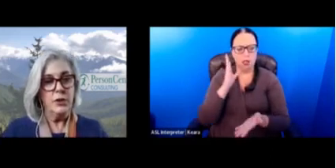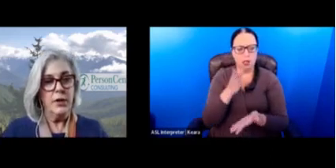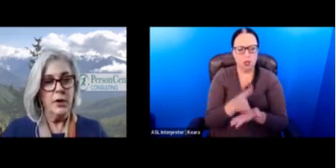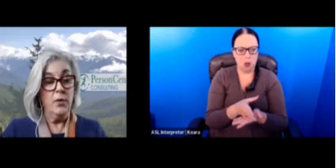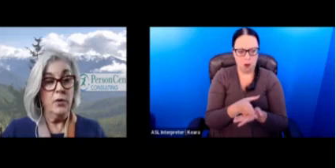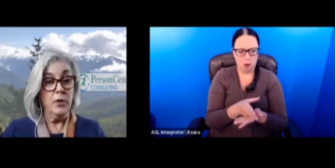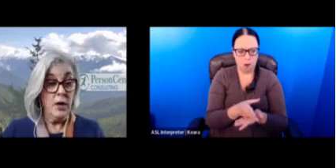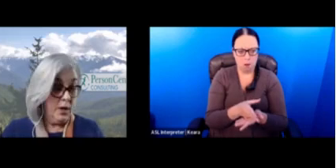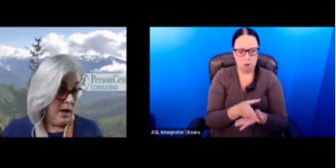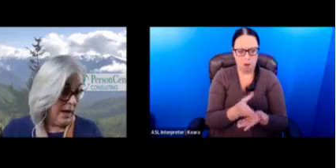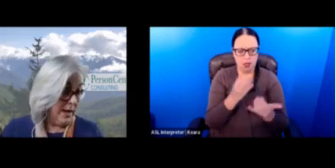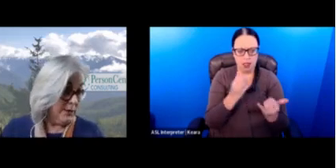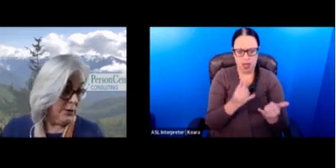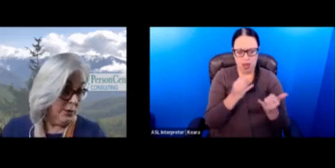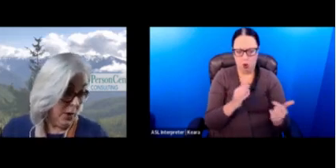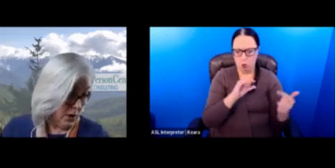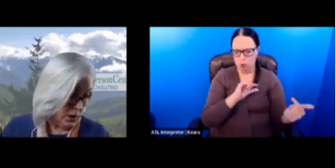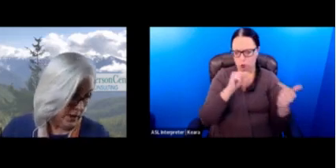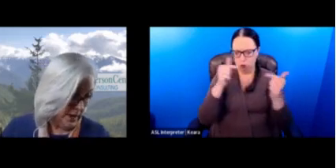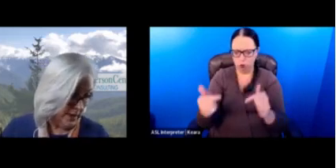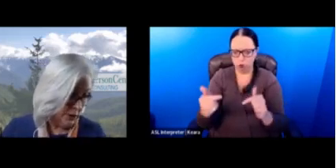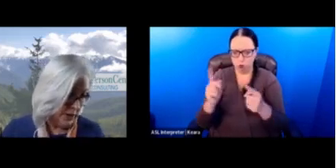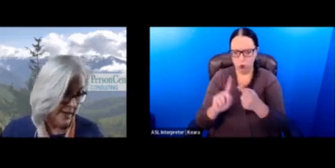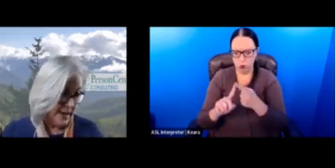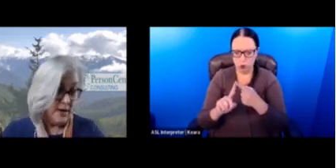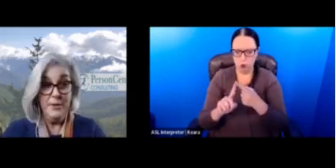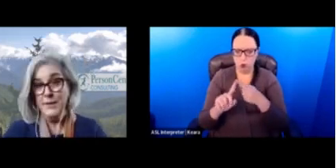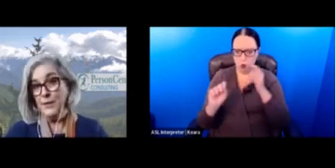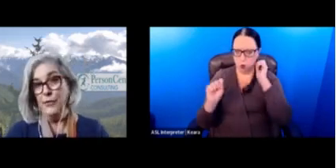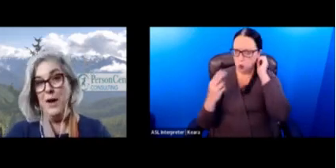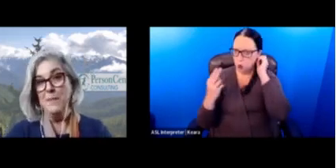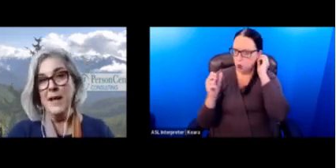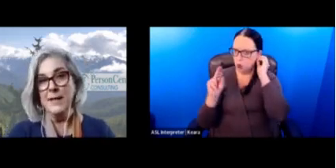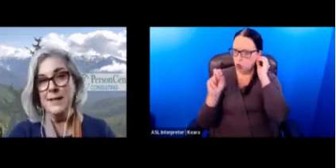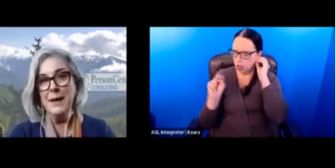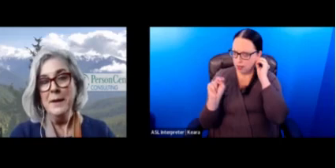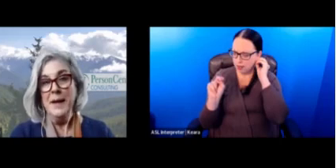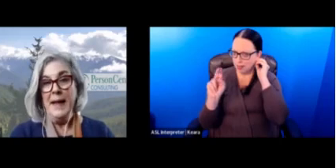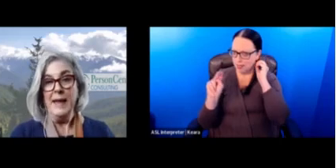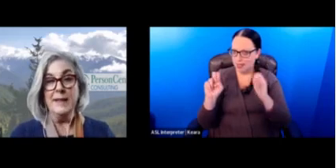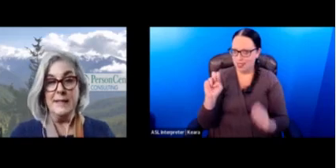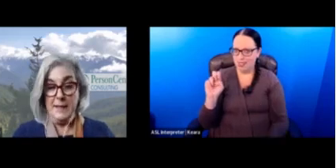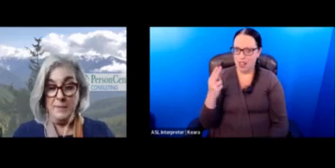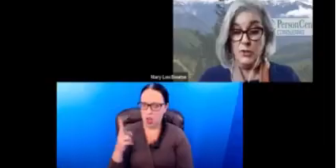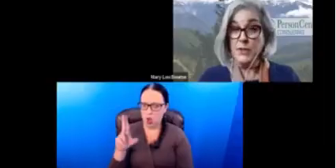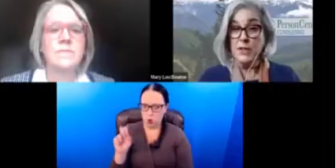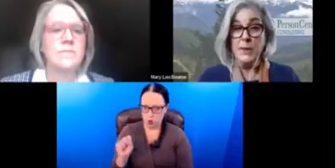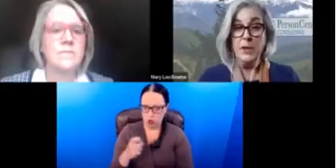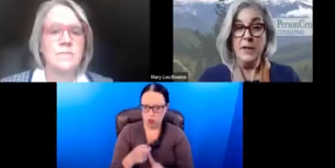turn it over to our colleague, Shannon De who's from Tennessee, and she'll talk to you a little